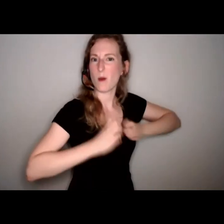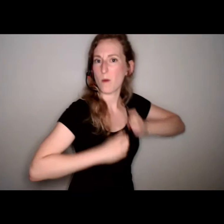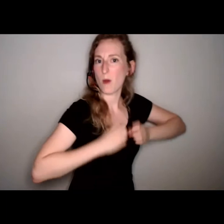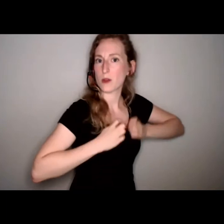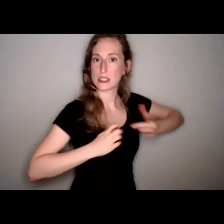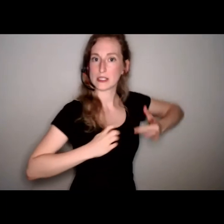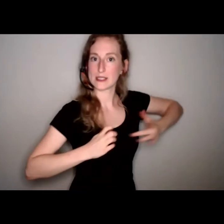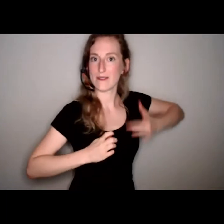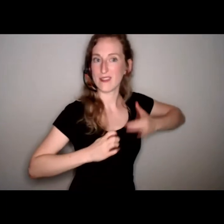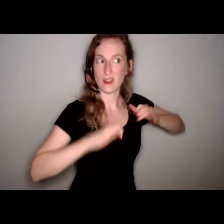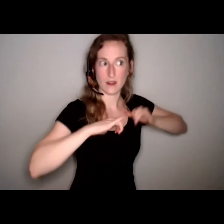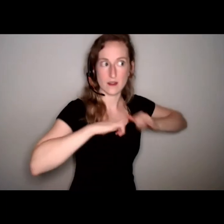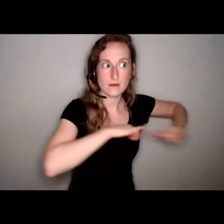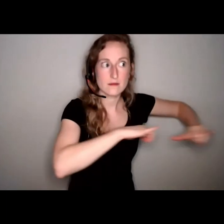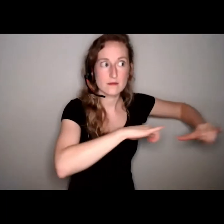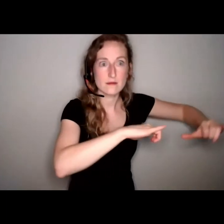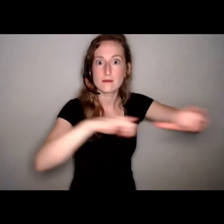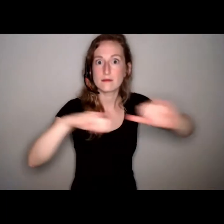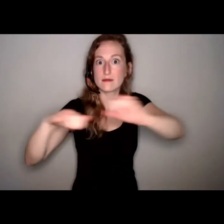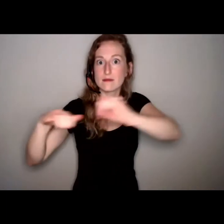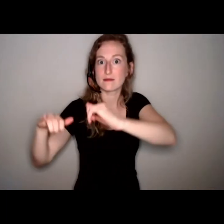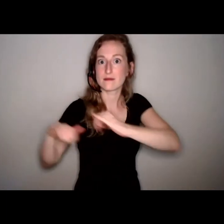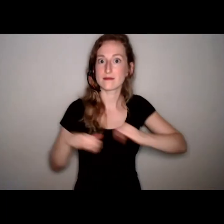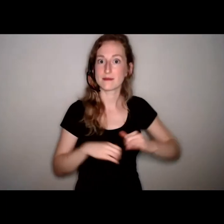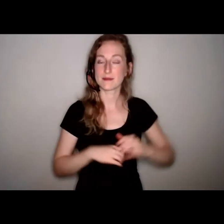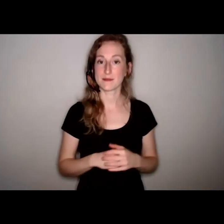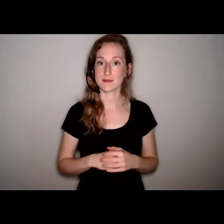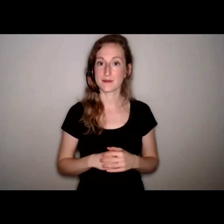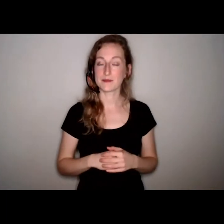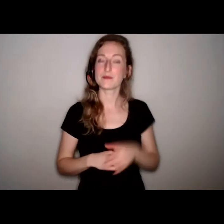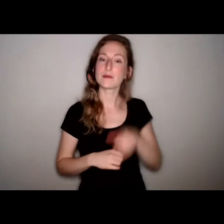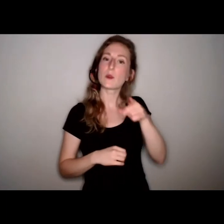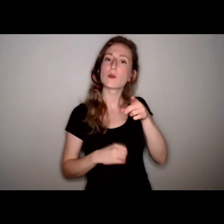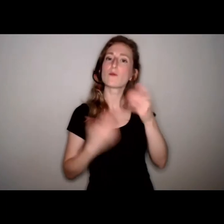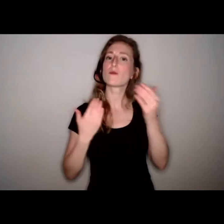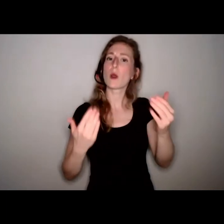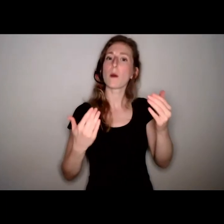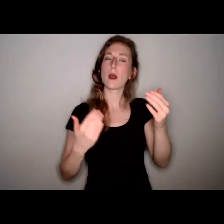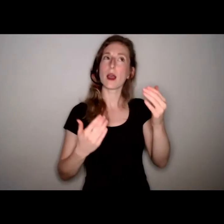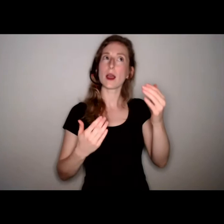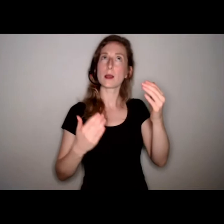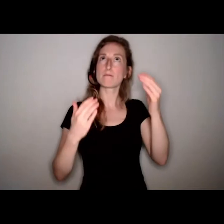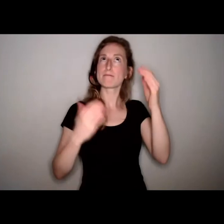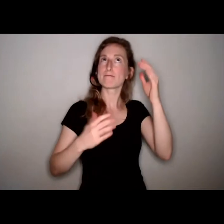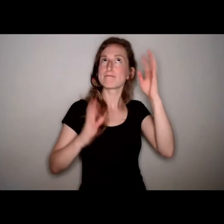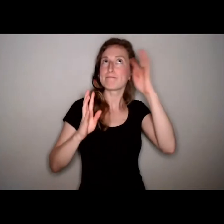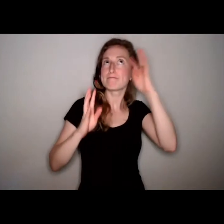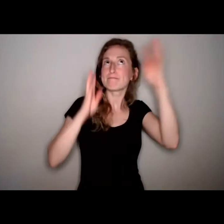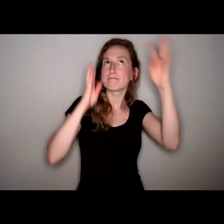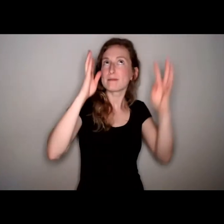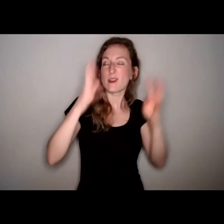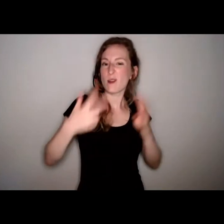Can you think of 3 different emotions that you have felt before?